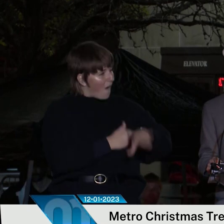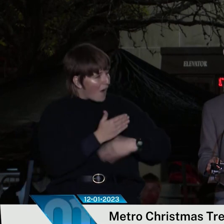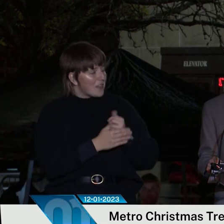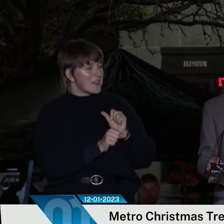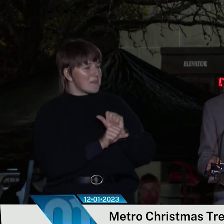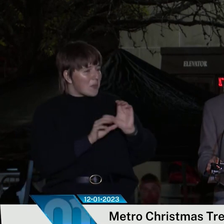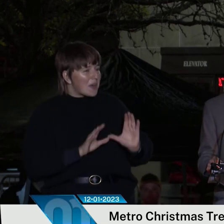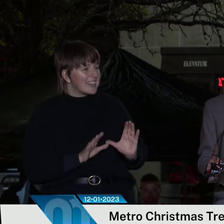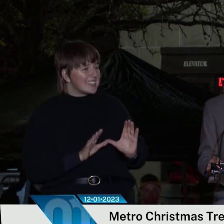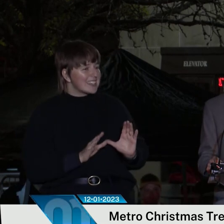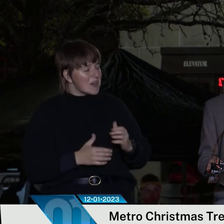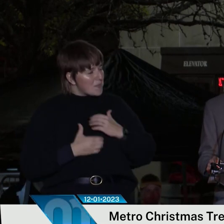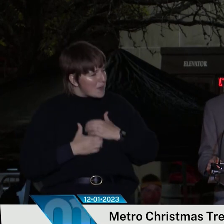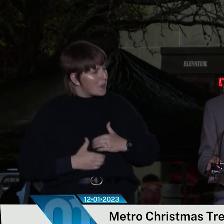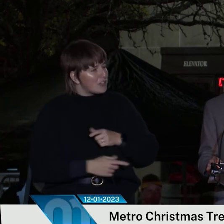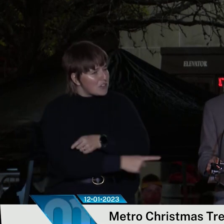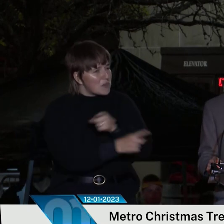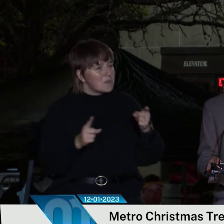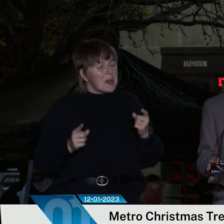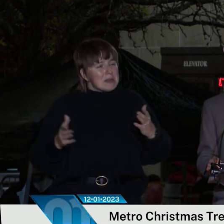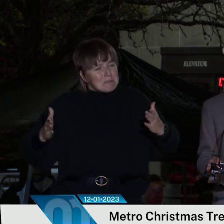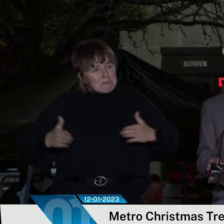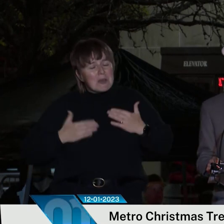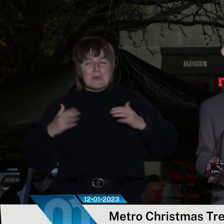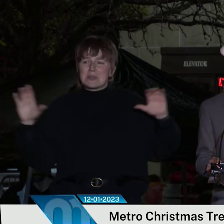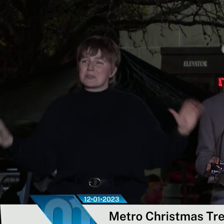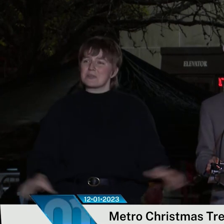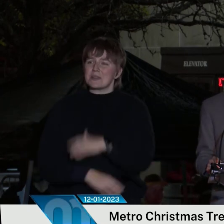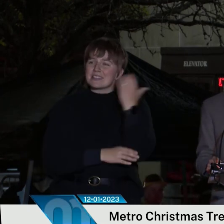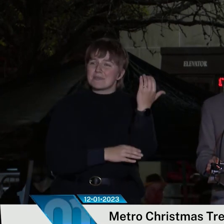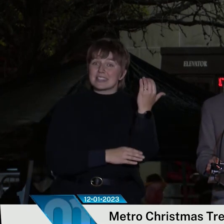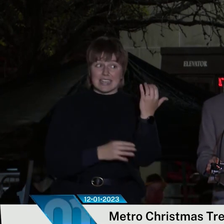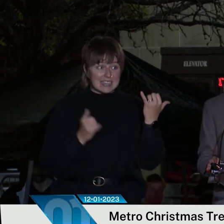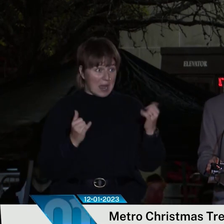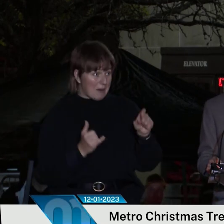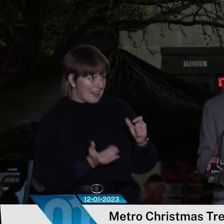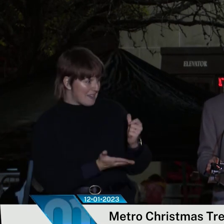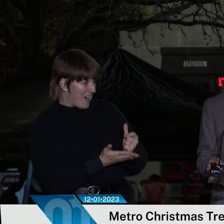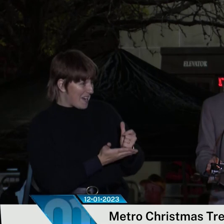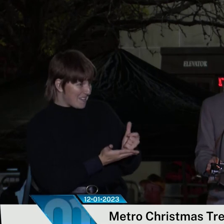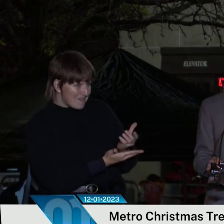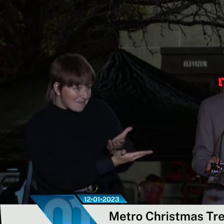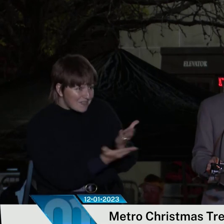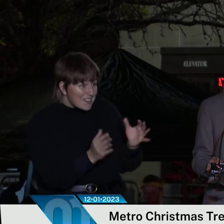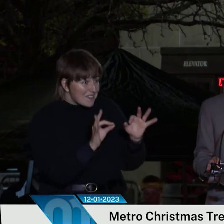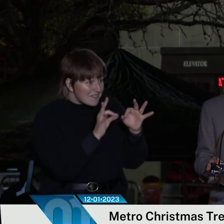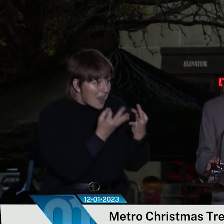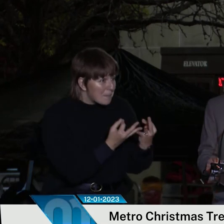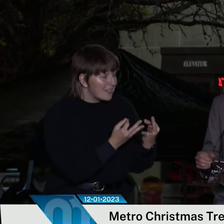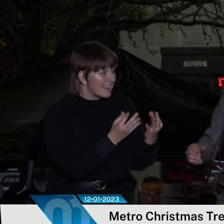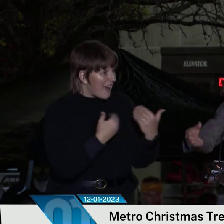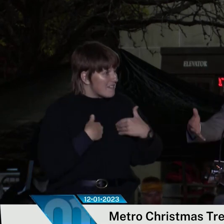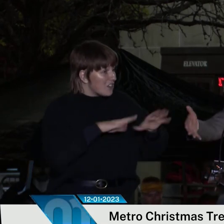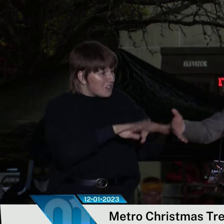DAVIDSON COUNTY AND ALL OF ITS EMPLOYEES, WE WISH YOU AND YOUR FAMILIES A VERY MERRY CHRISTMAS.